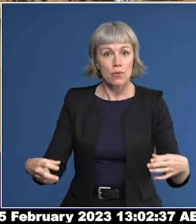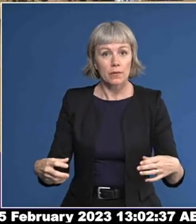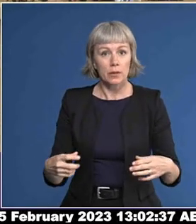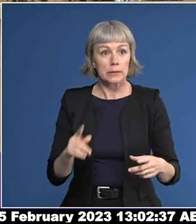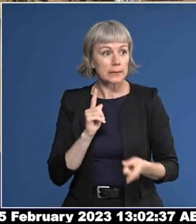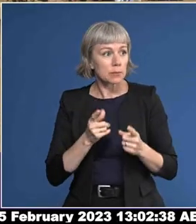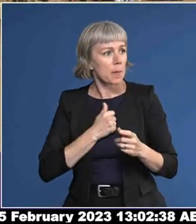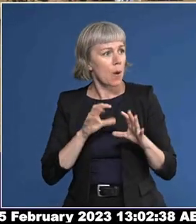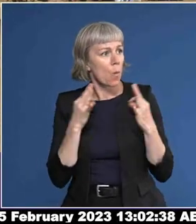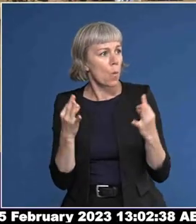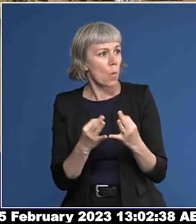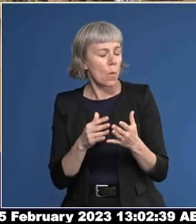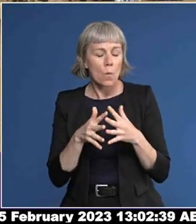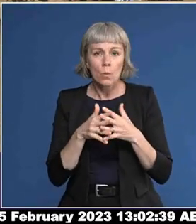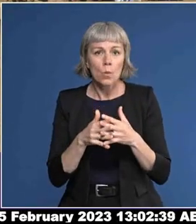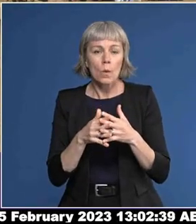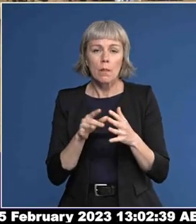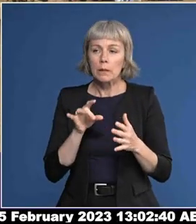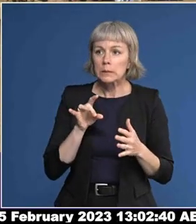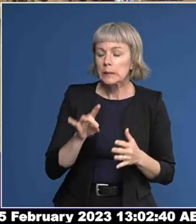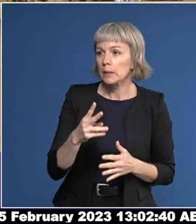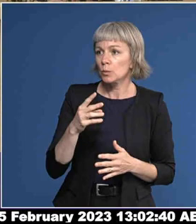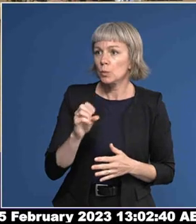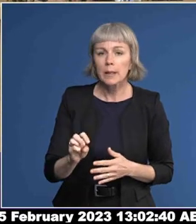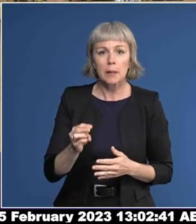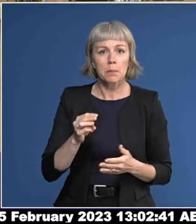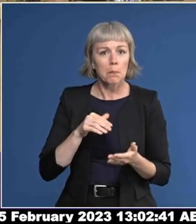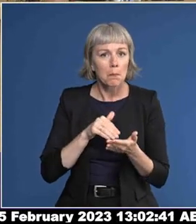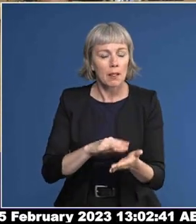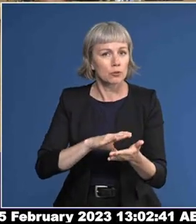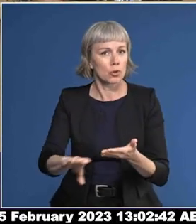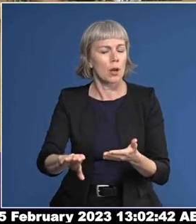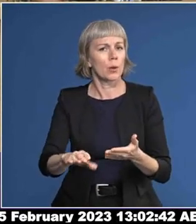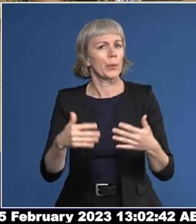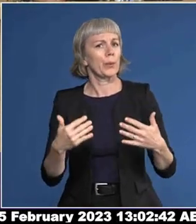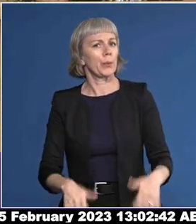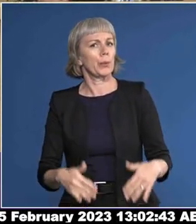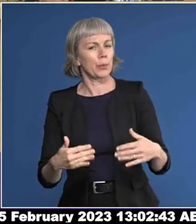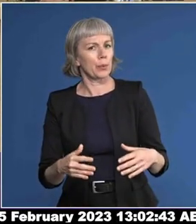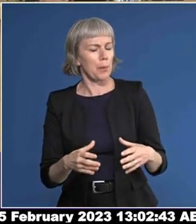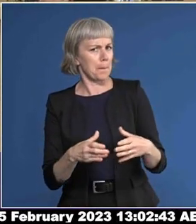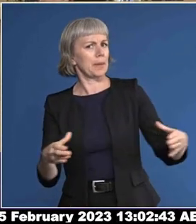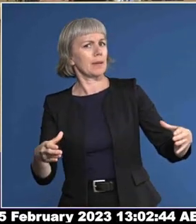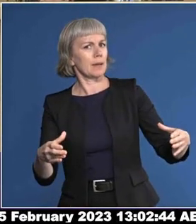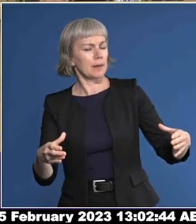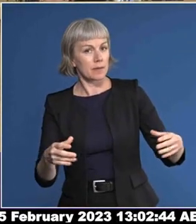So there is all that complexity that also comes with it. So I think that there's a level of sophistication that also needs to occur